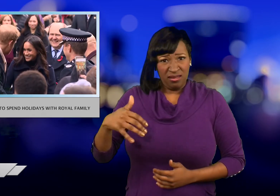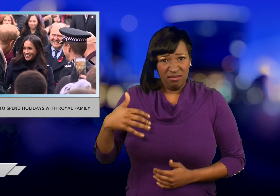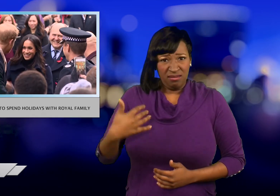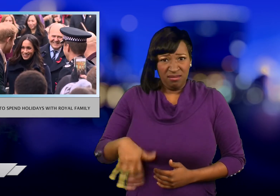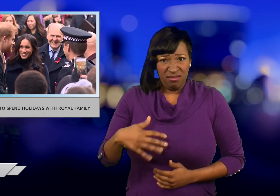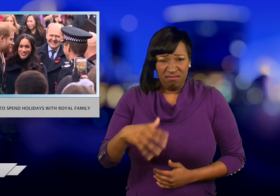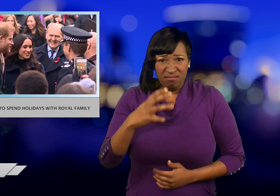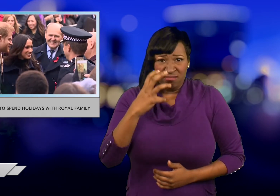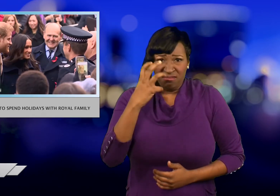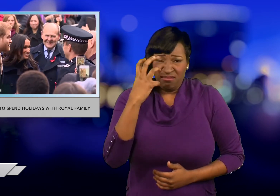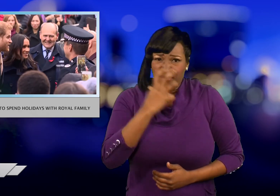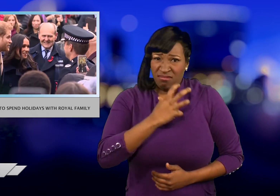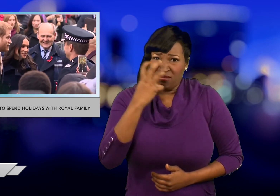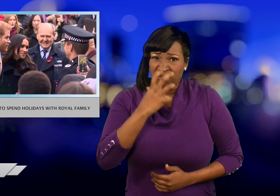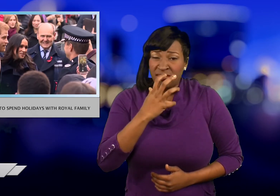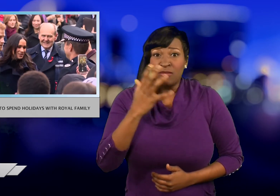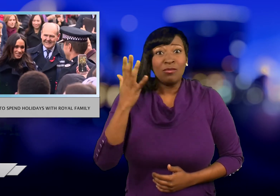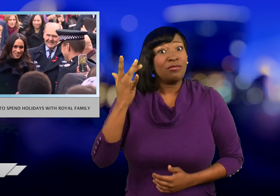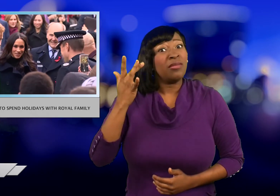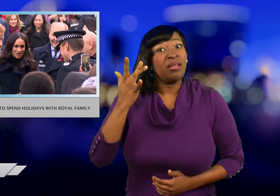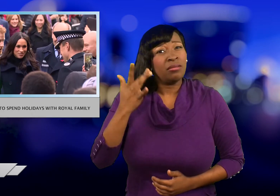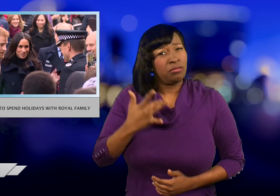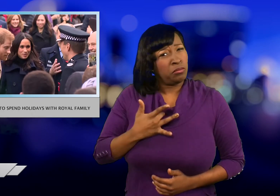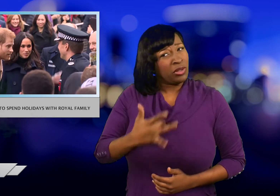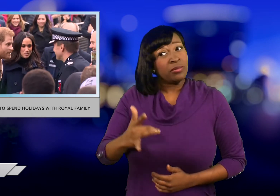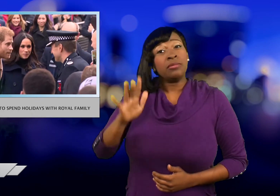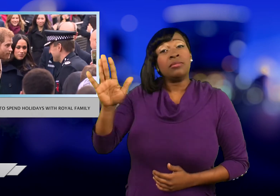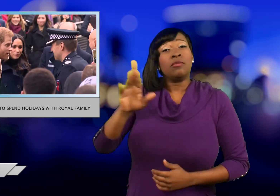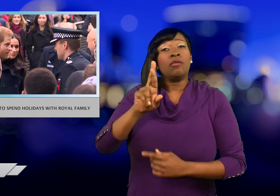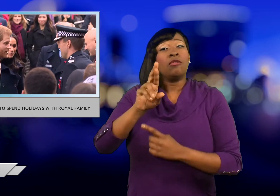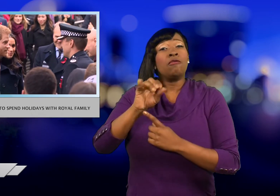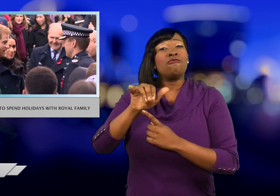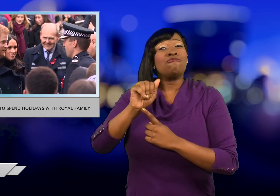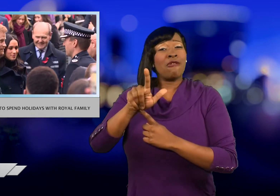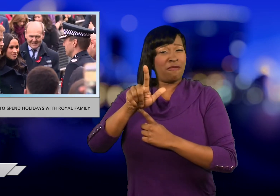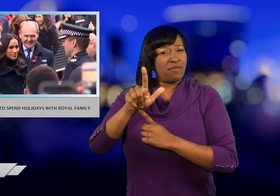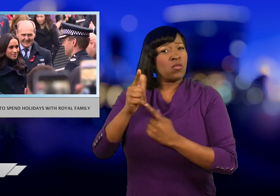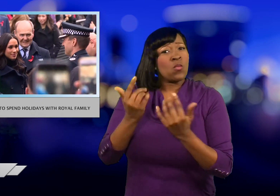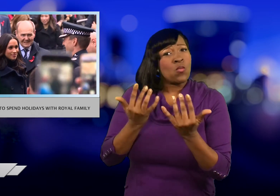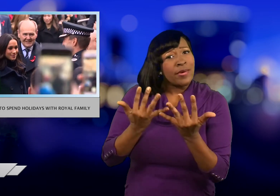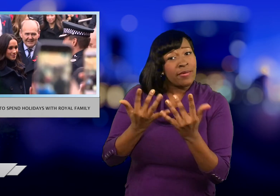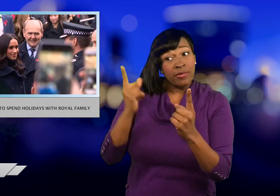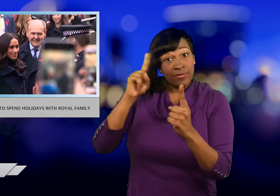The move is not the norm for Britain's Royal family, who typically only extends invitations